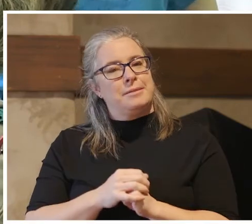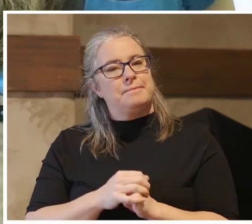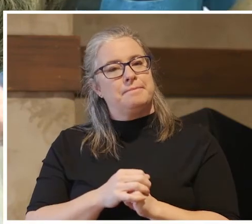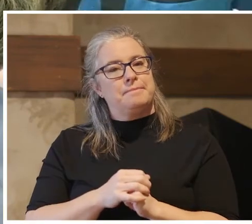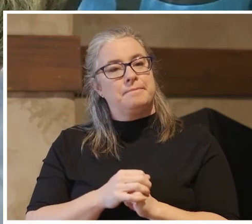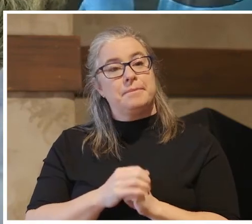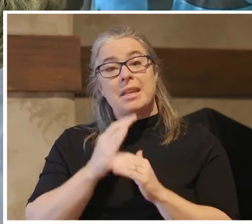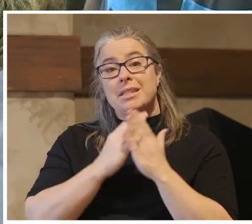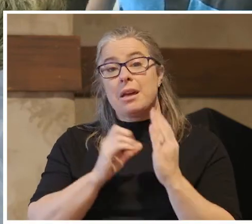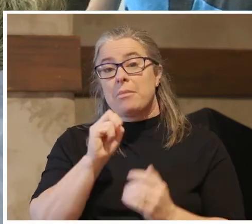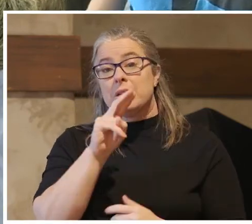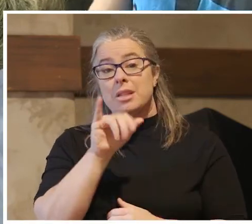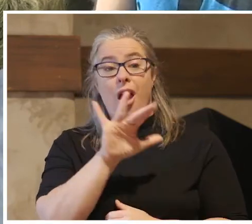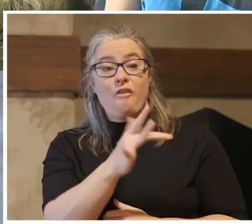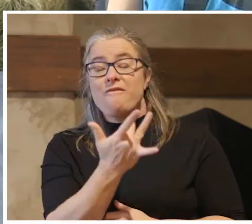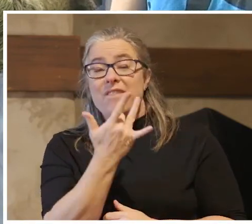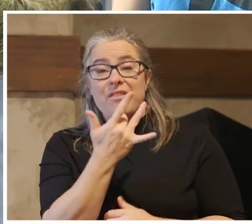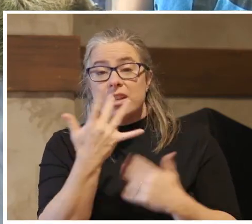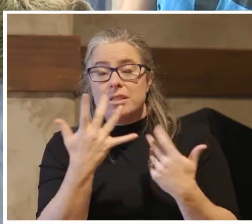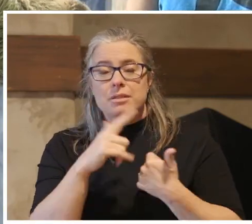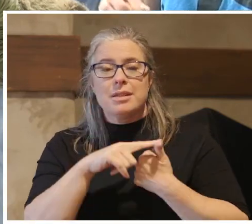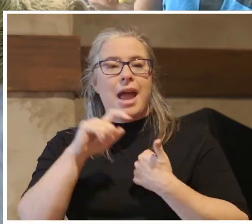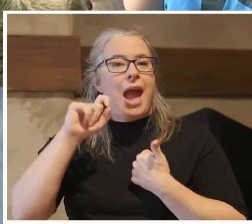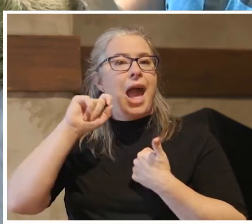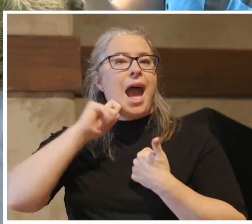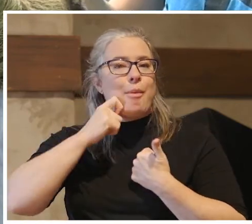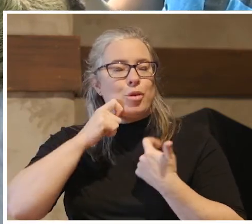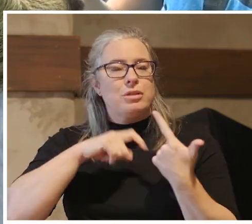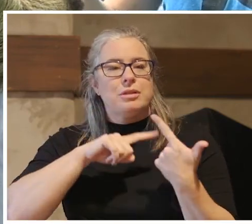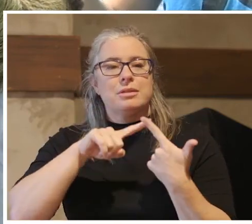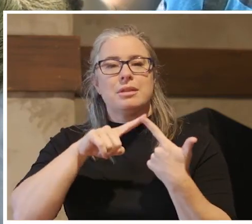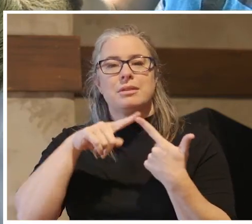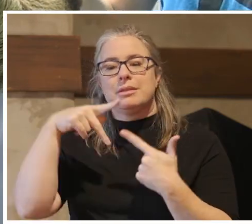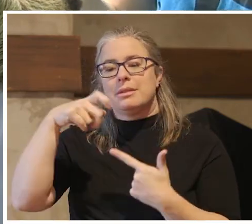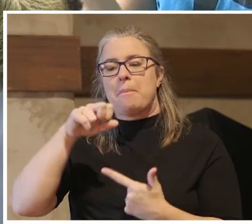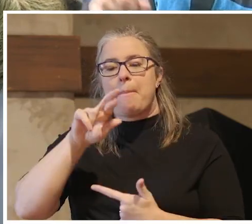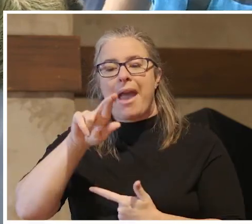Some of Sunni's favorites are apples and pear,